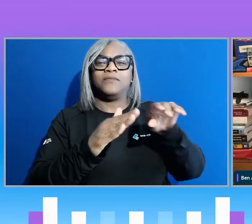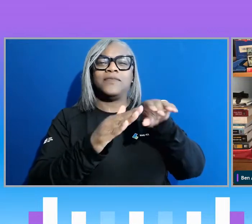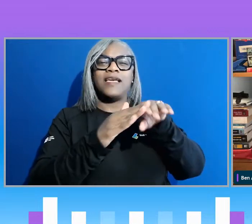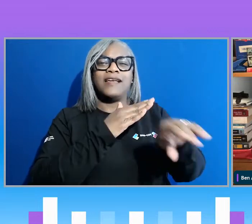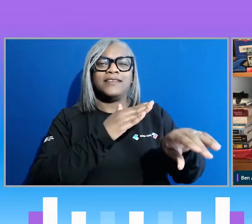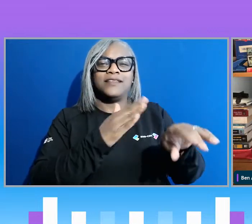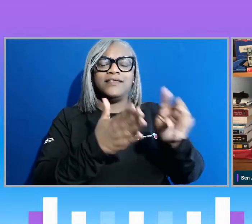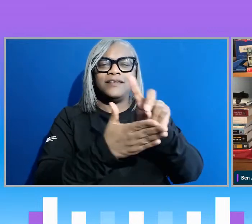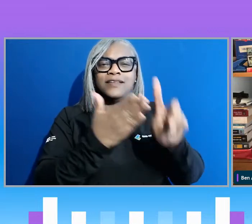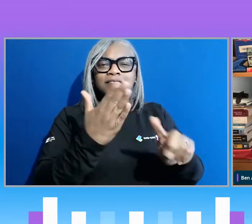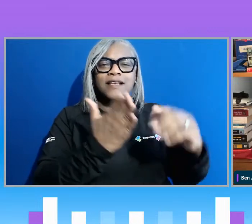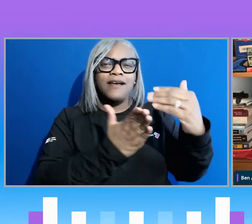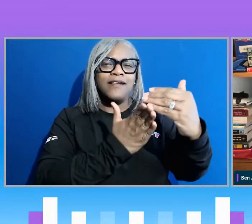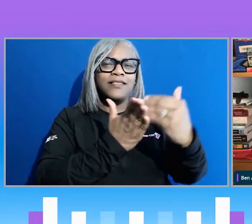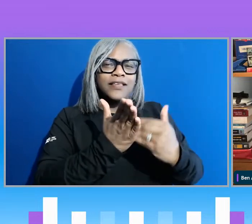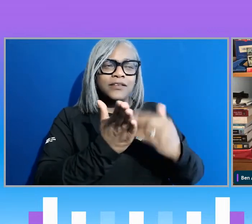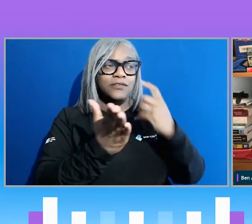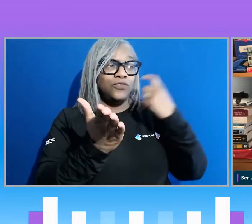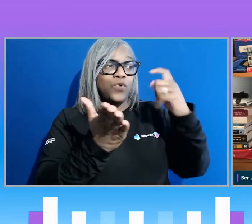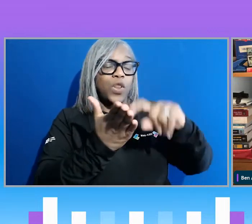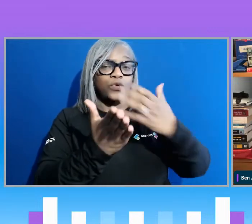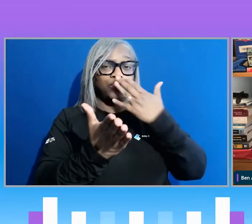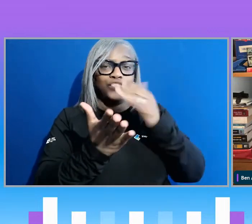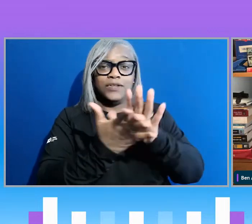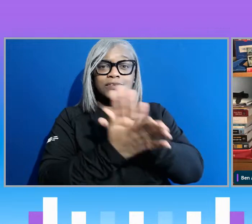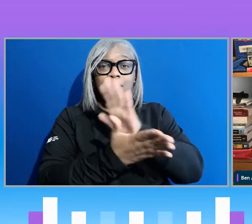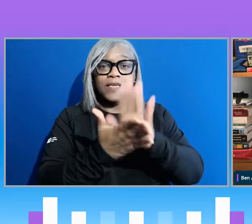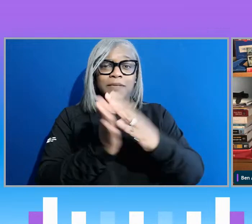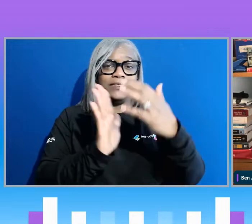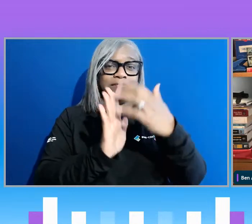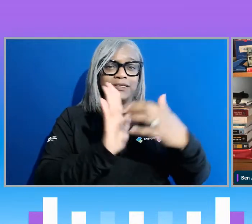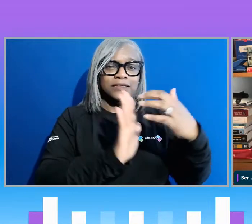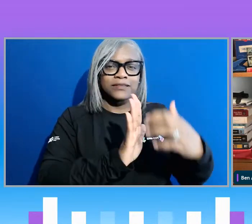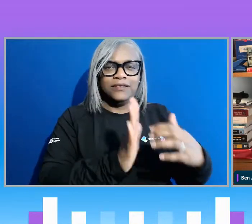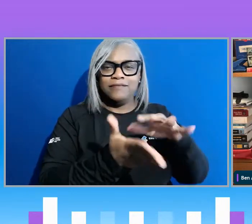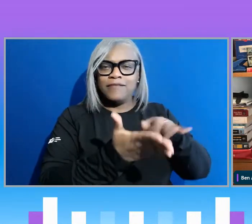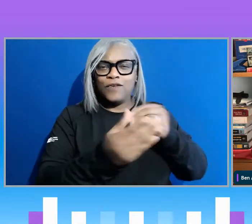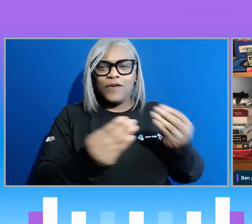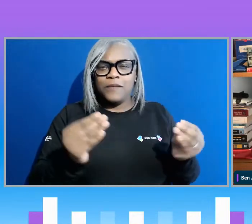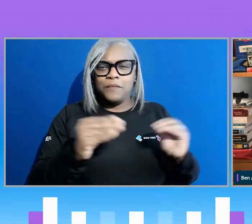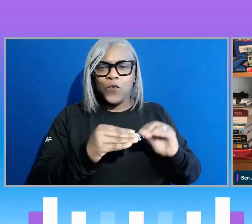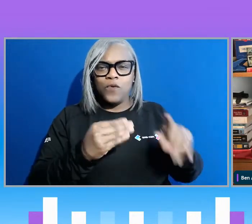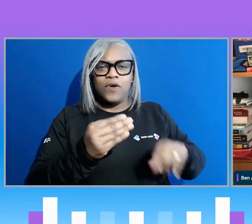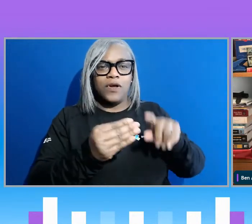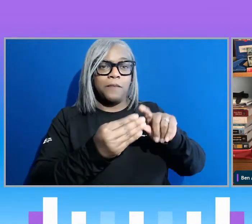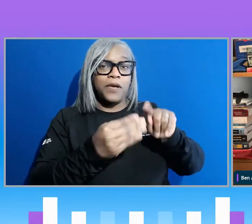search that online, you'll you'll get some good docs and you'll, you'll learn a lot more